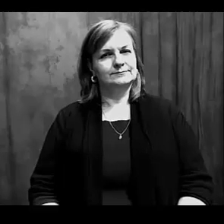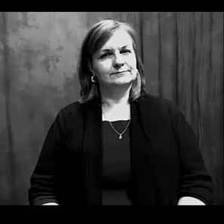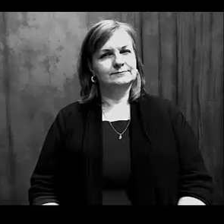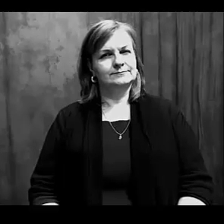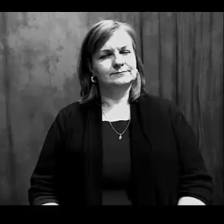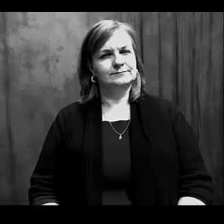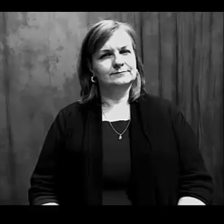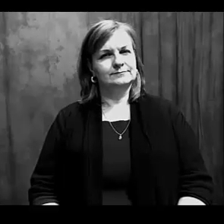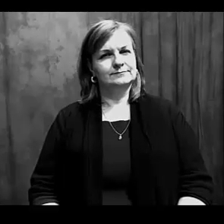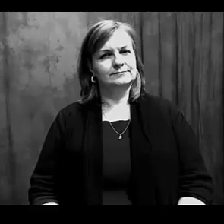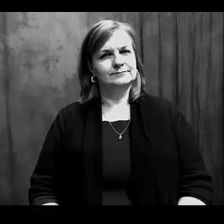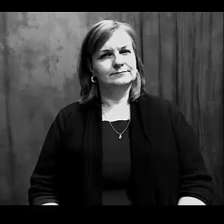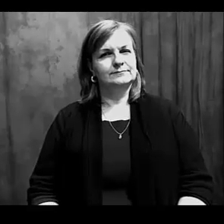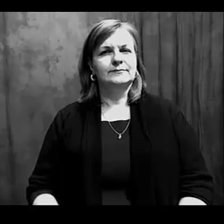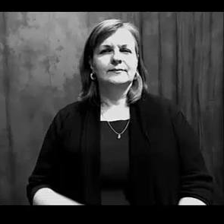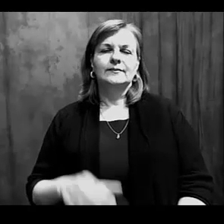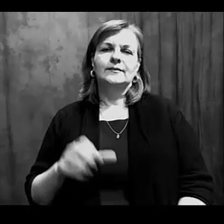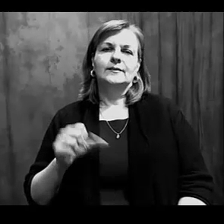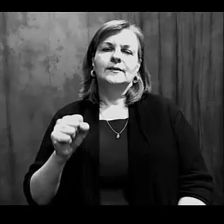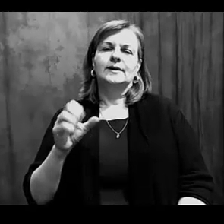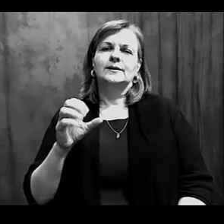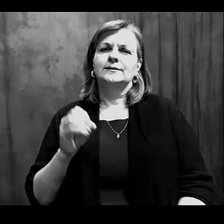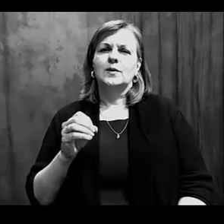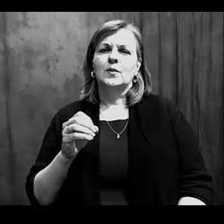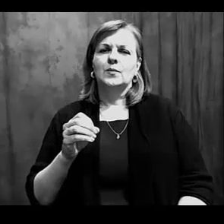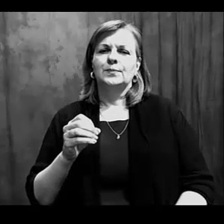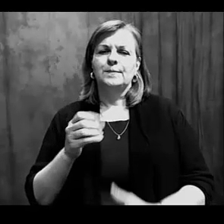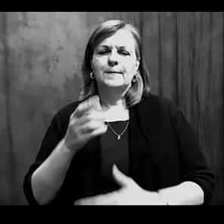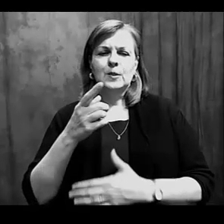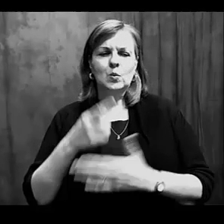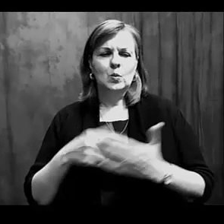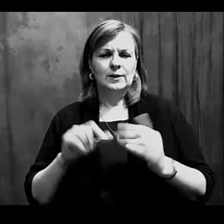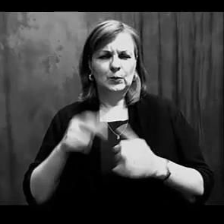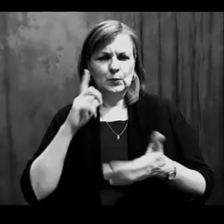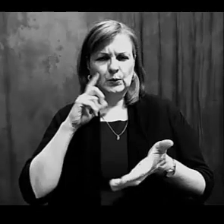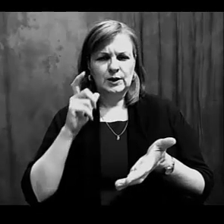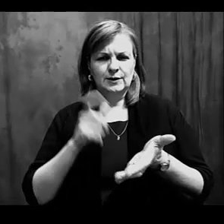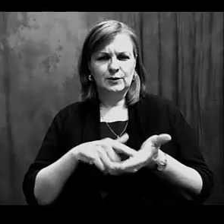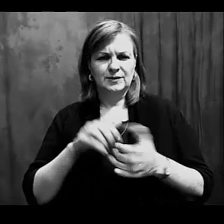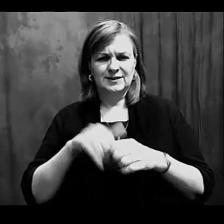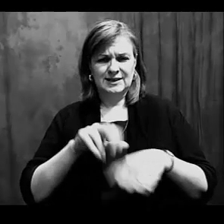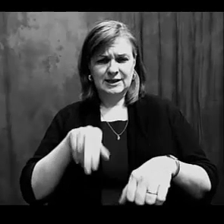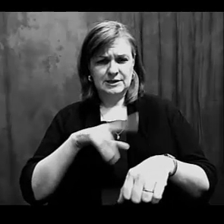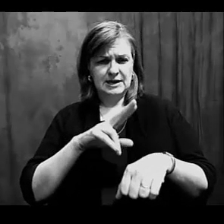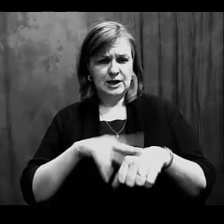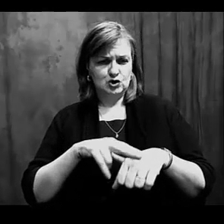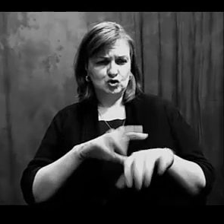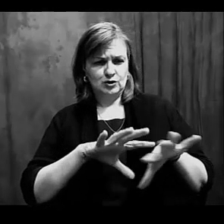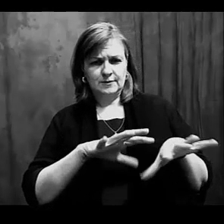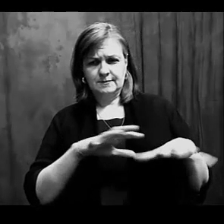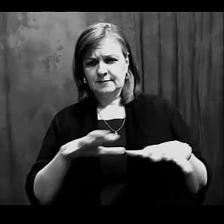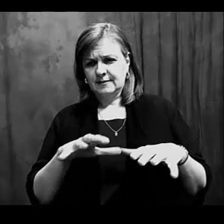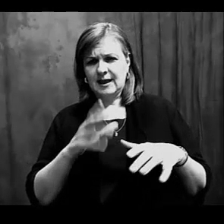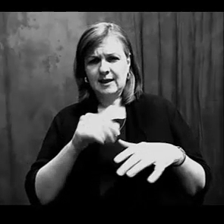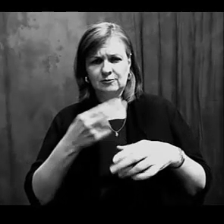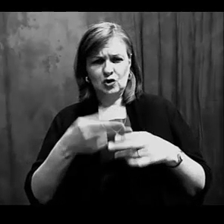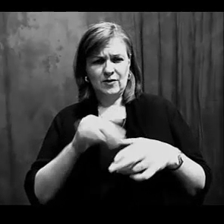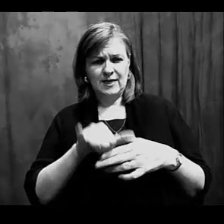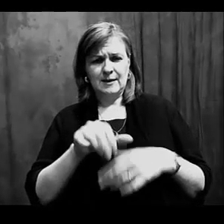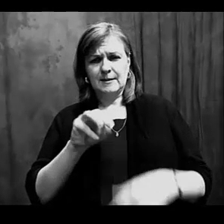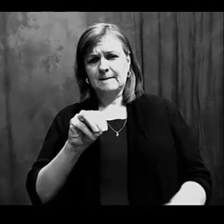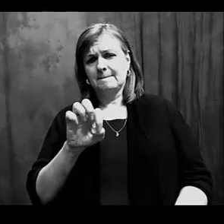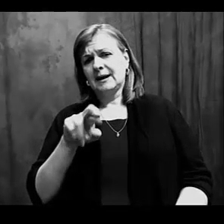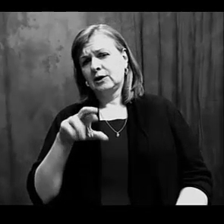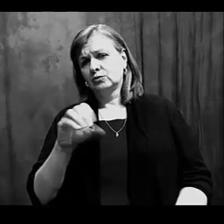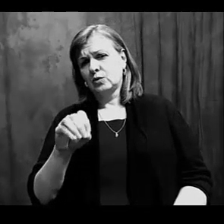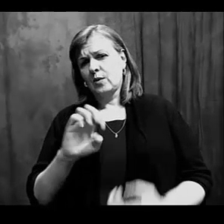So what is it that we can pick up in nature as far as microevolution?